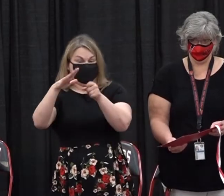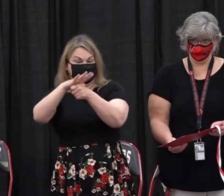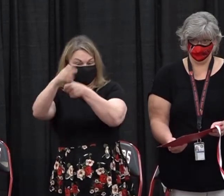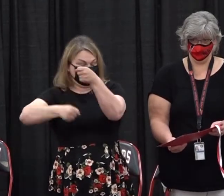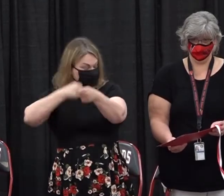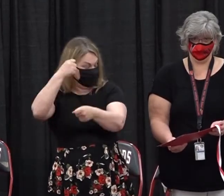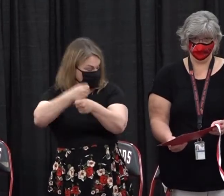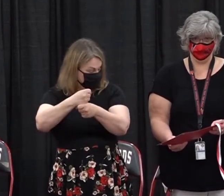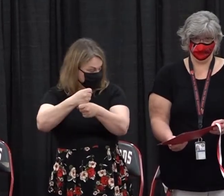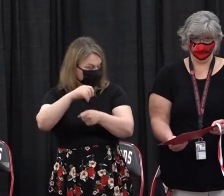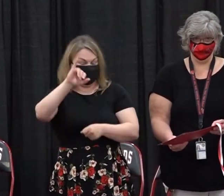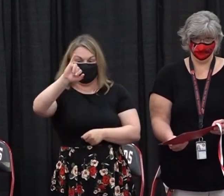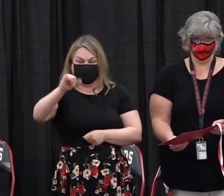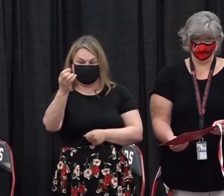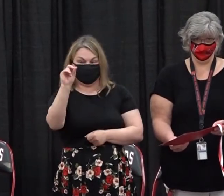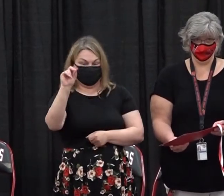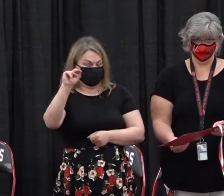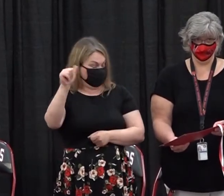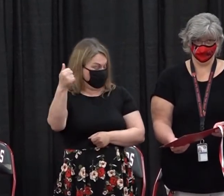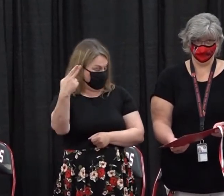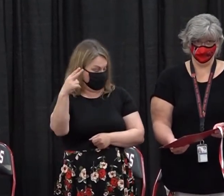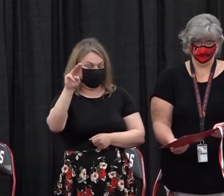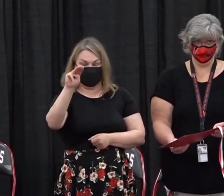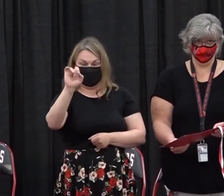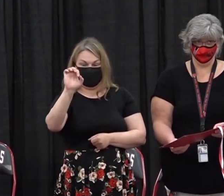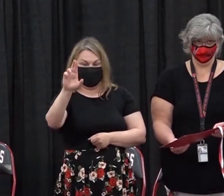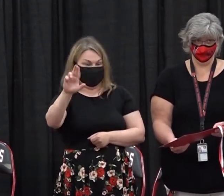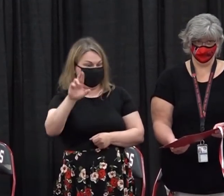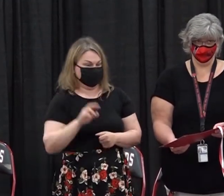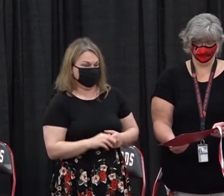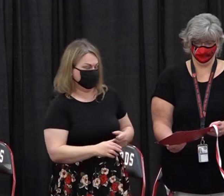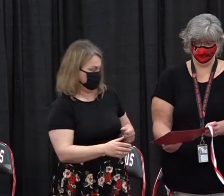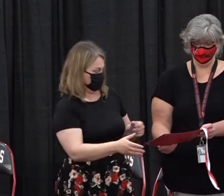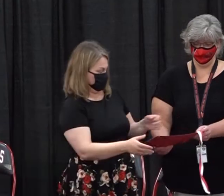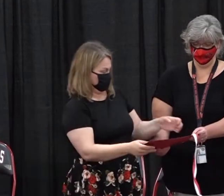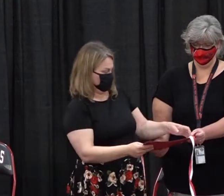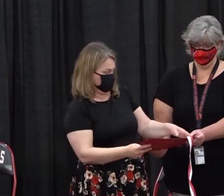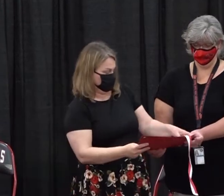Fourth quarter and an entire year is Jonah Meyer.